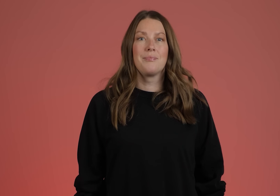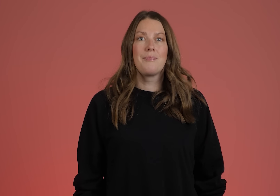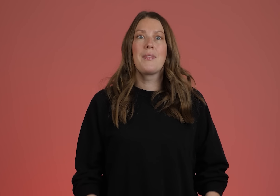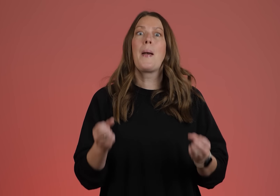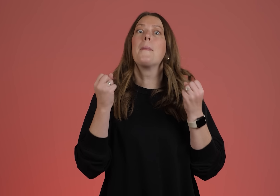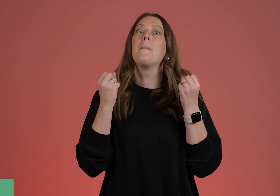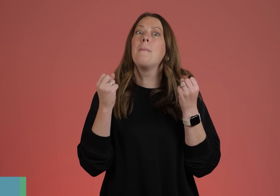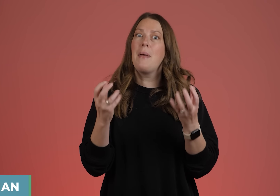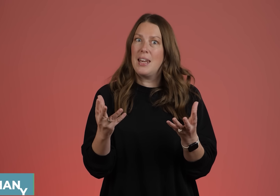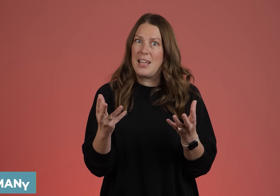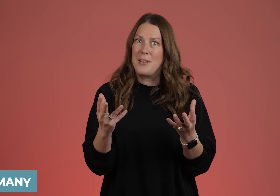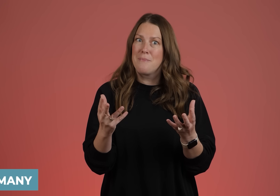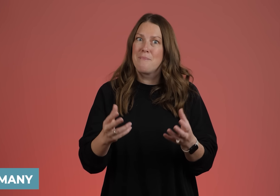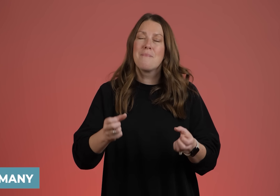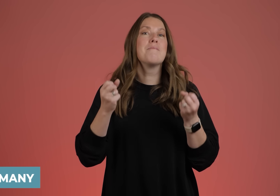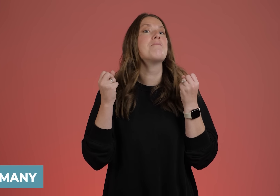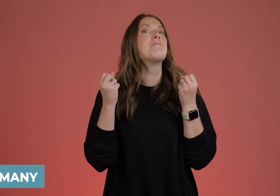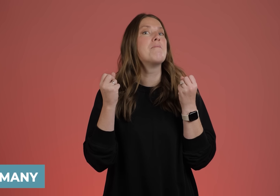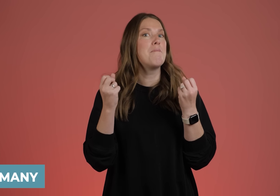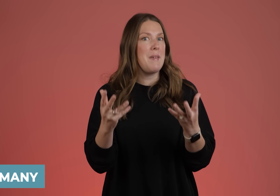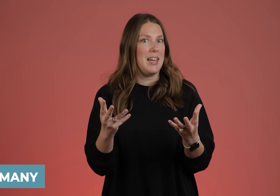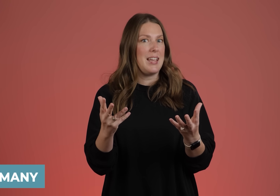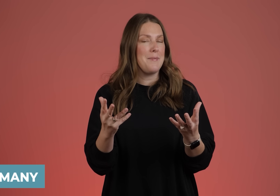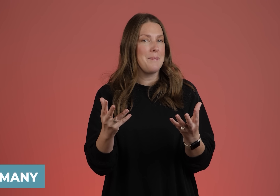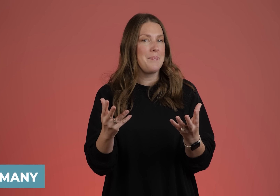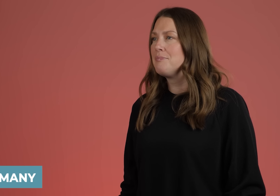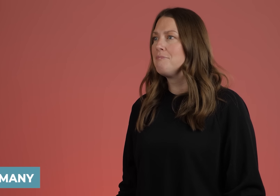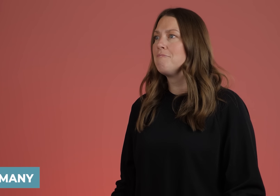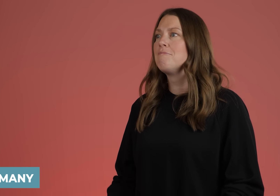Many many